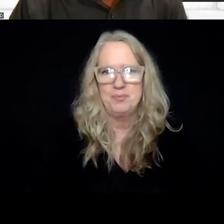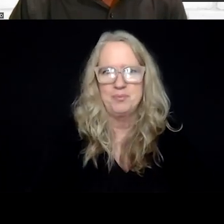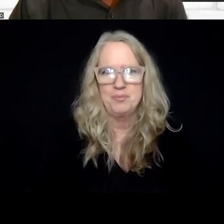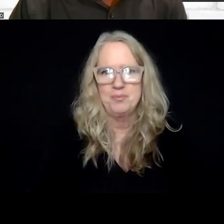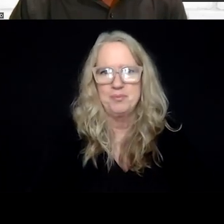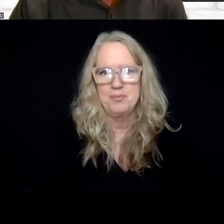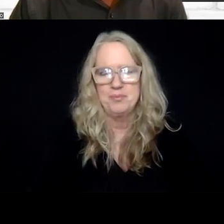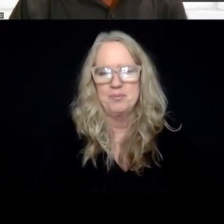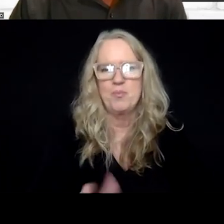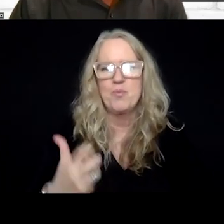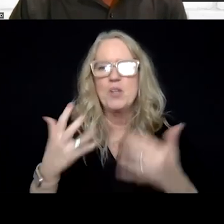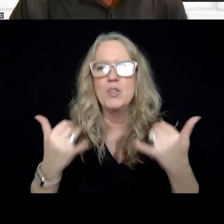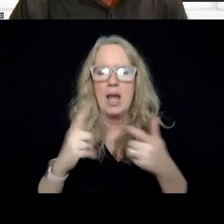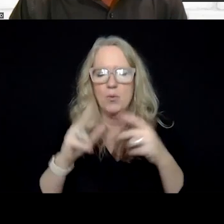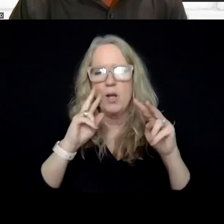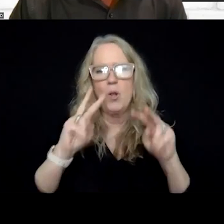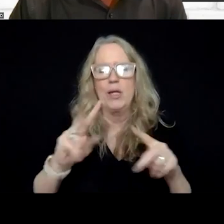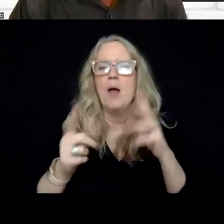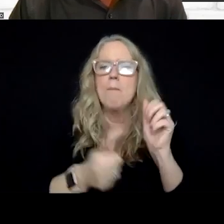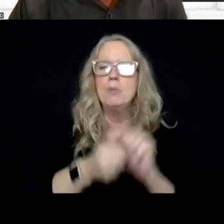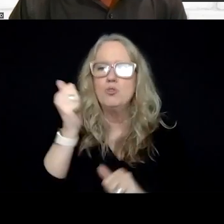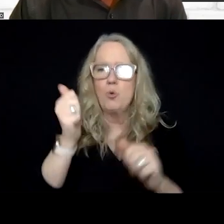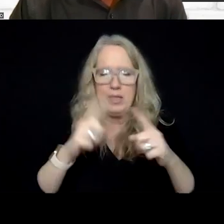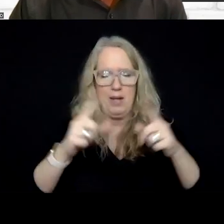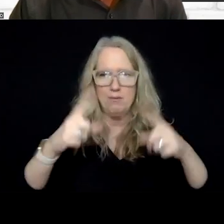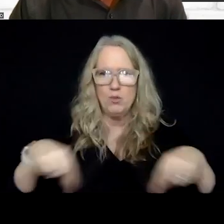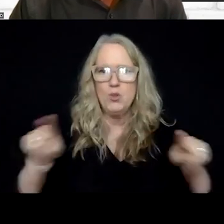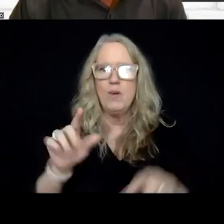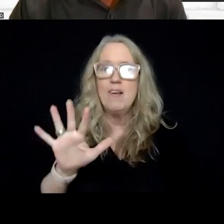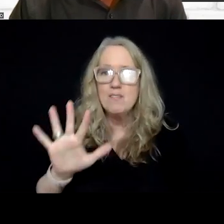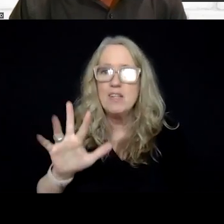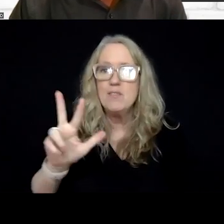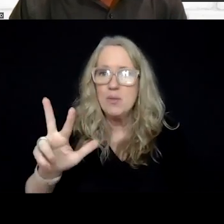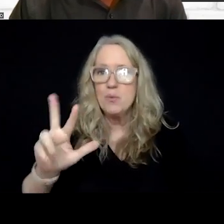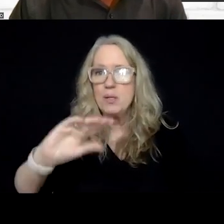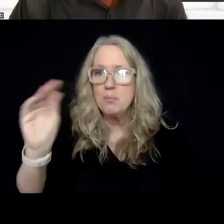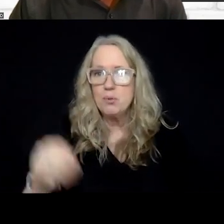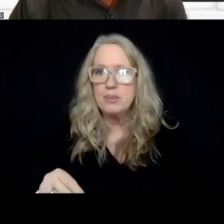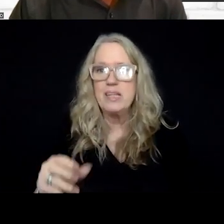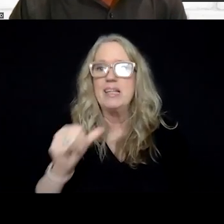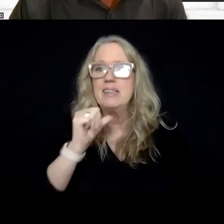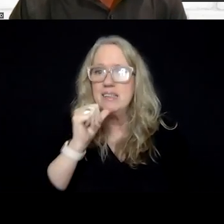WE ARE LOOKING AT A MAJORITY OF YOU SAYING NOT SURE AND DON'T